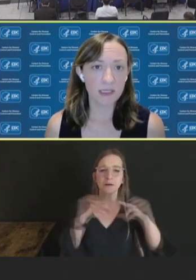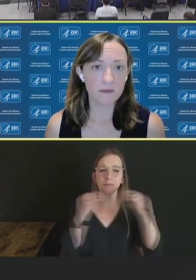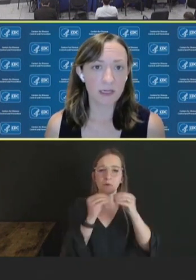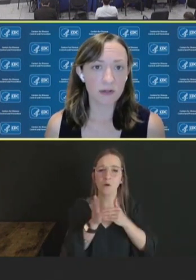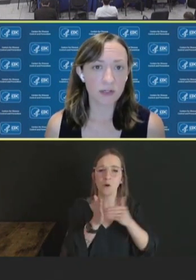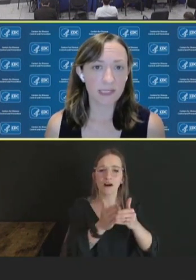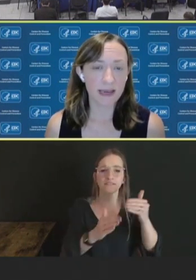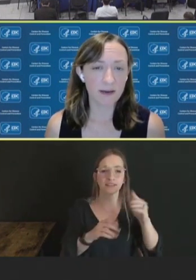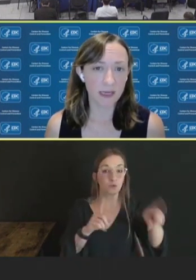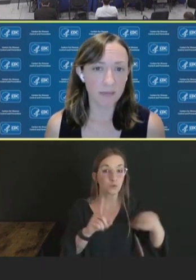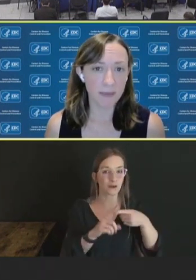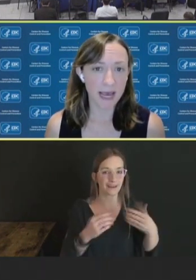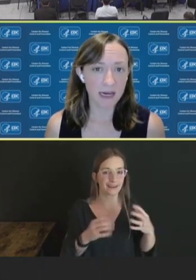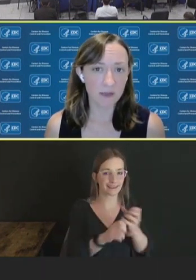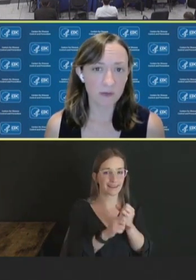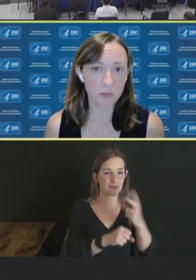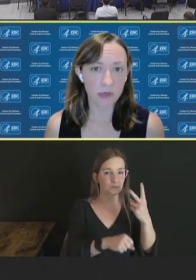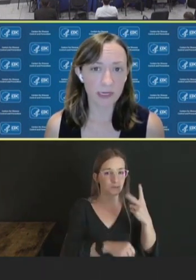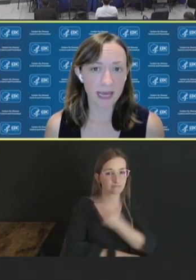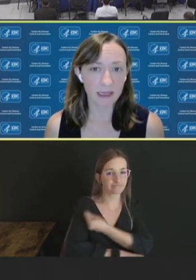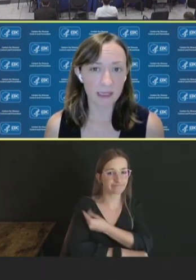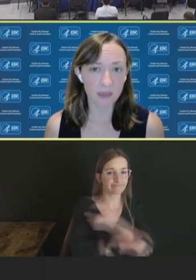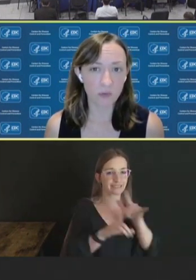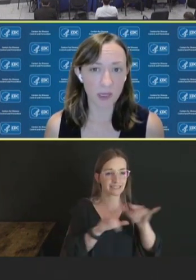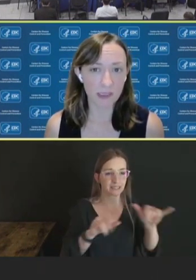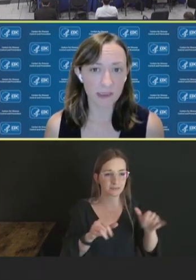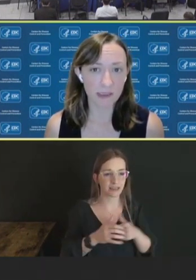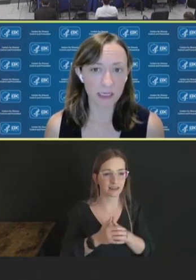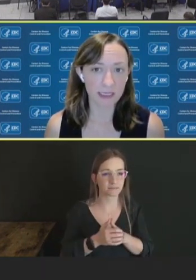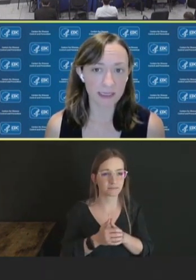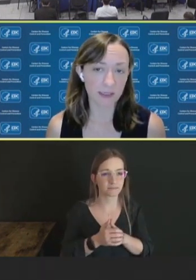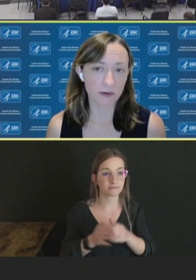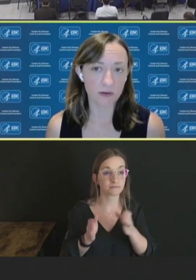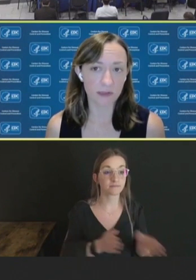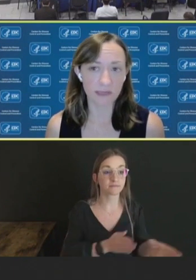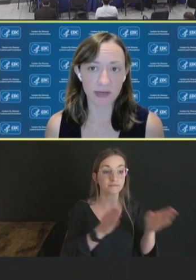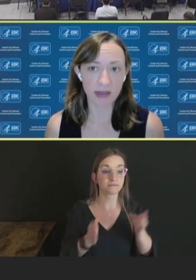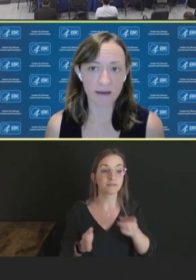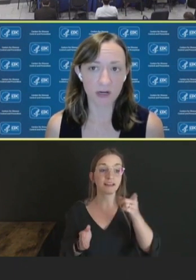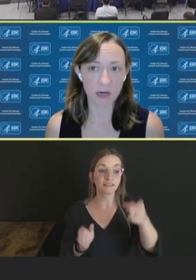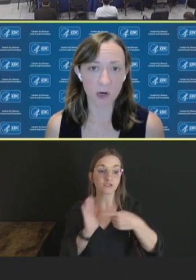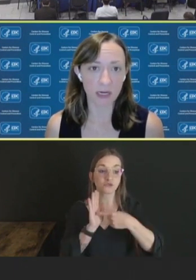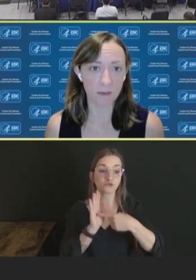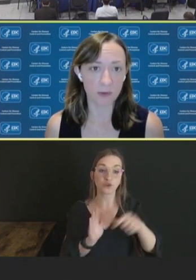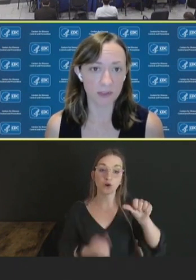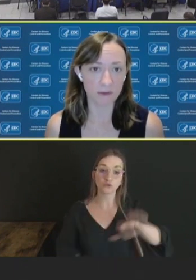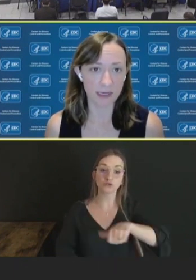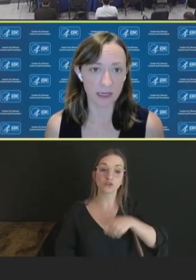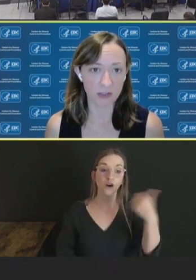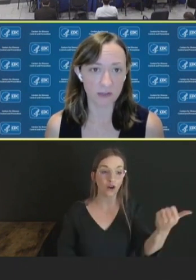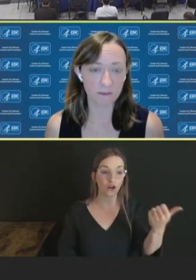This figure shows health impacts reported at least once during day zero through seven after mRNA booster vaccination.